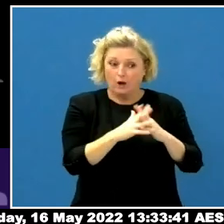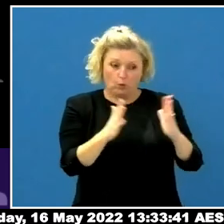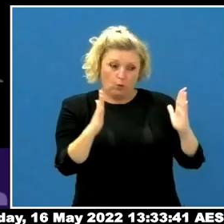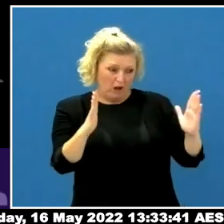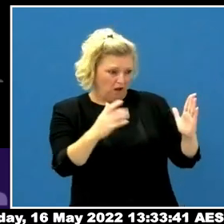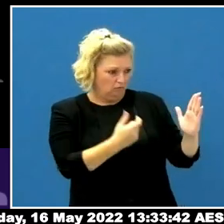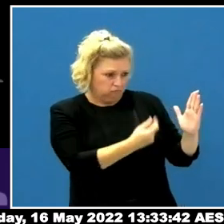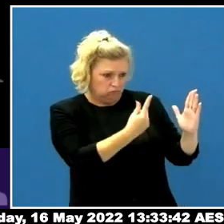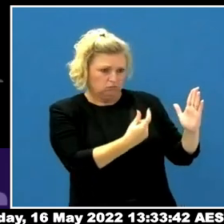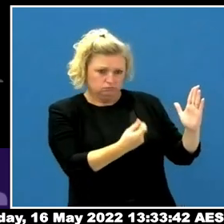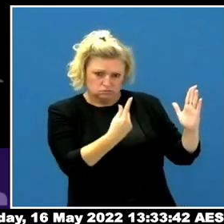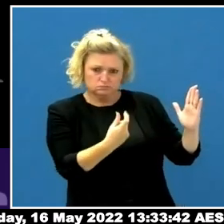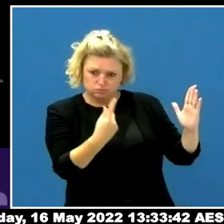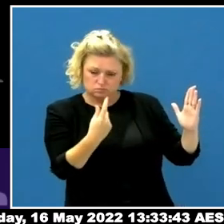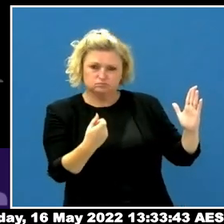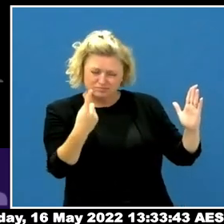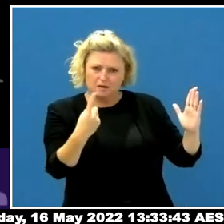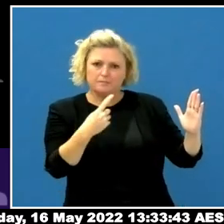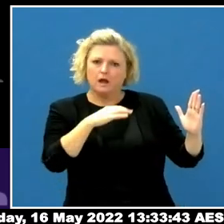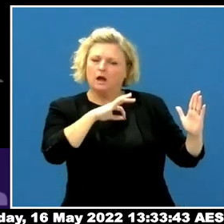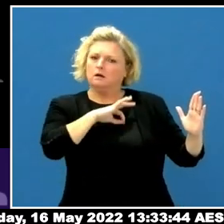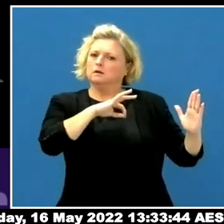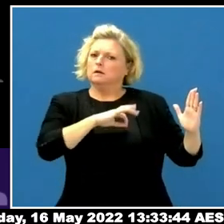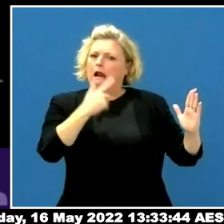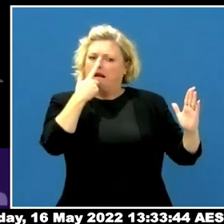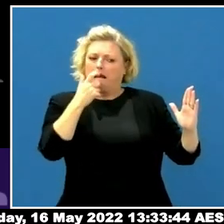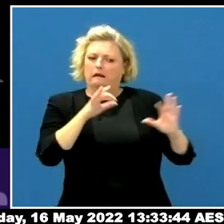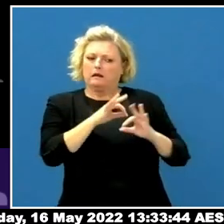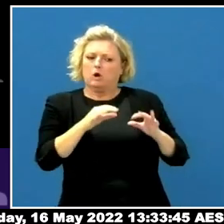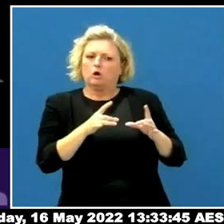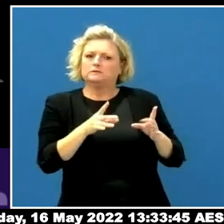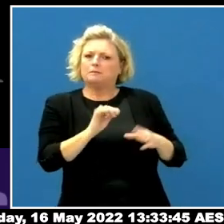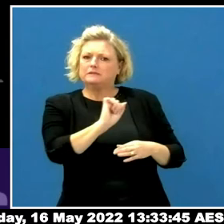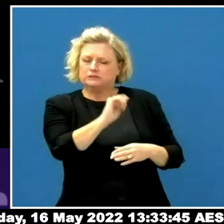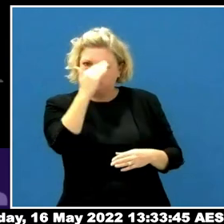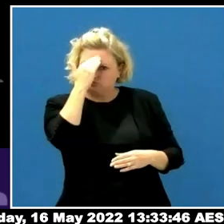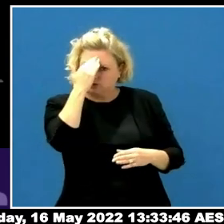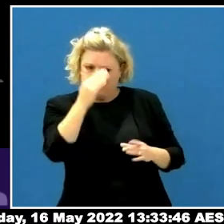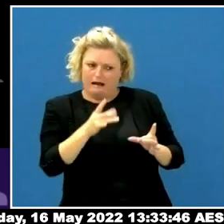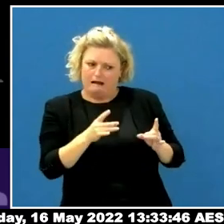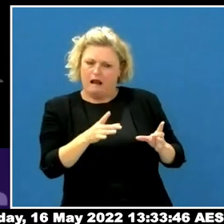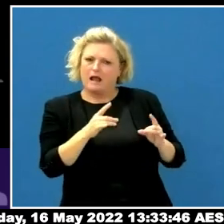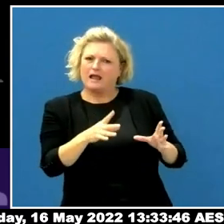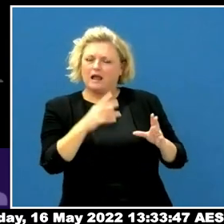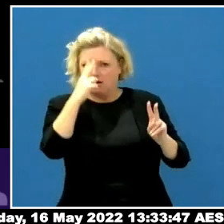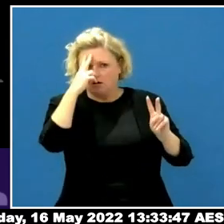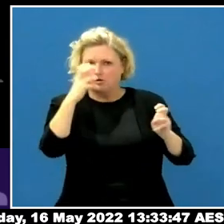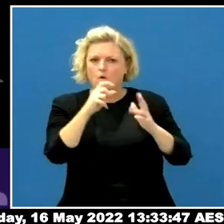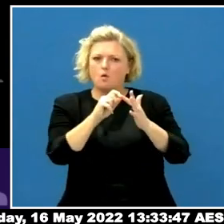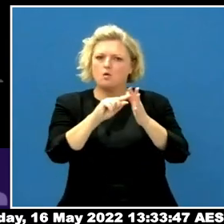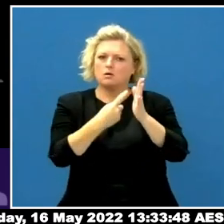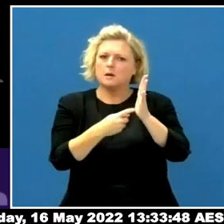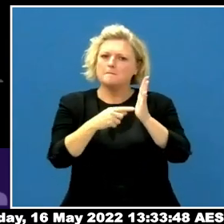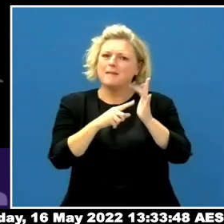We've got them fairly as, like, partial complex seizures, so it's not damaging any